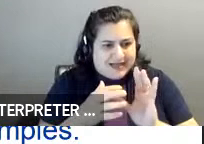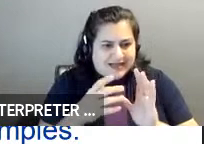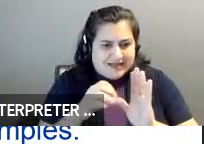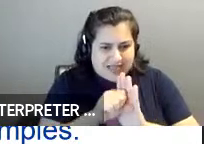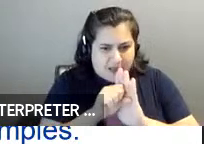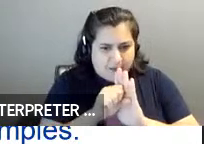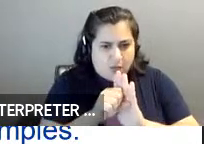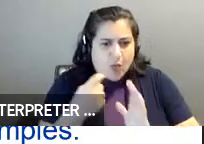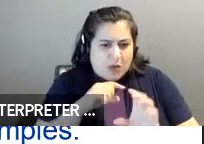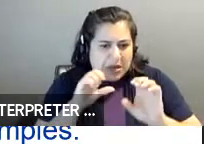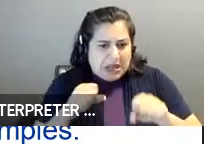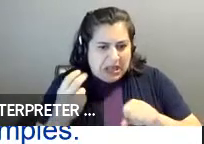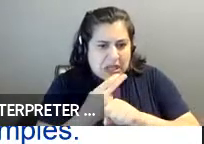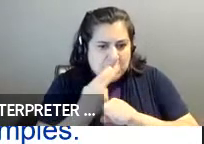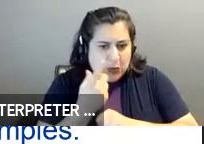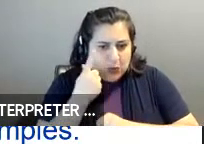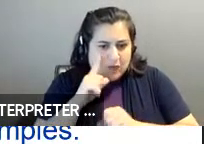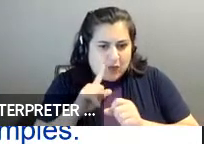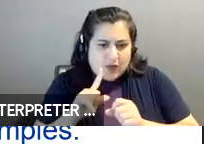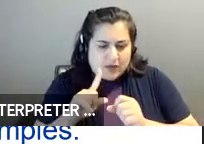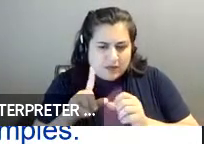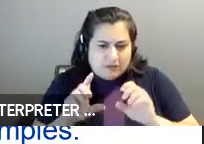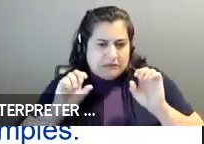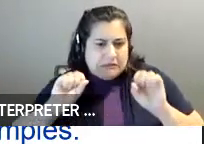wheelchair user proportions.